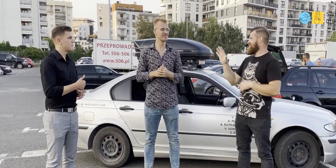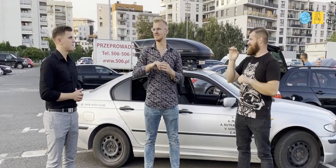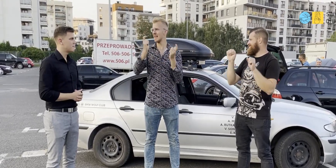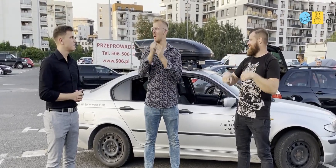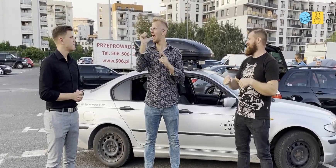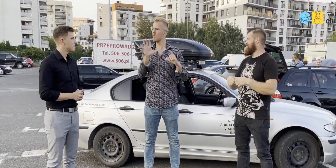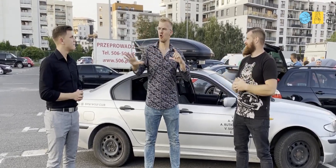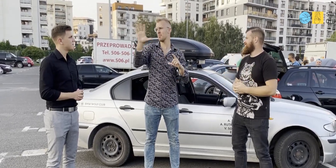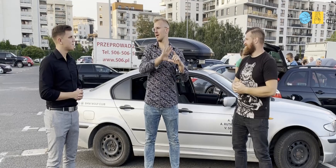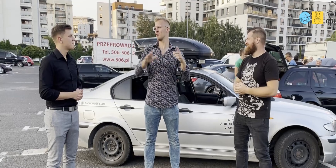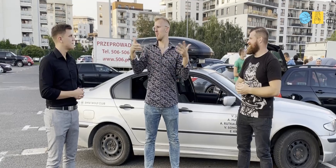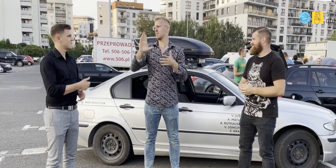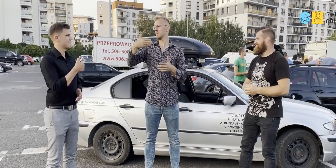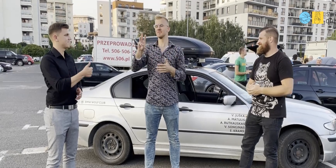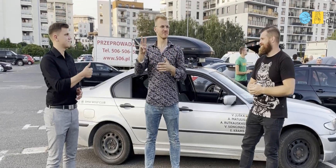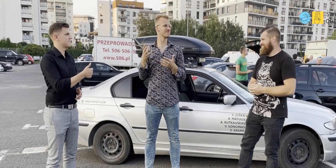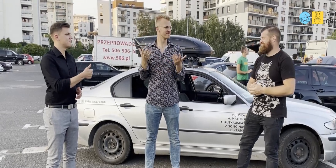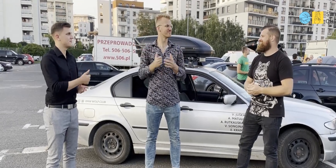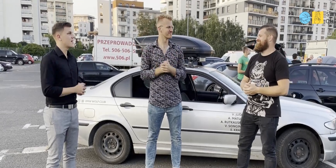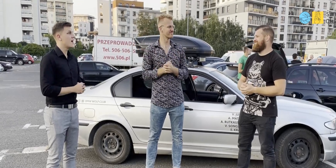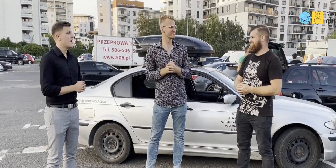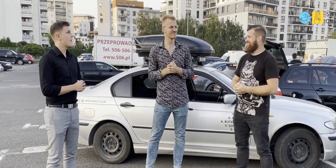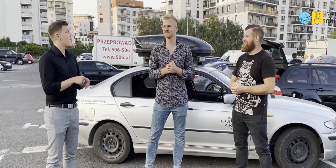We would like the club to work across Europe.